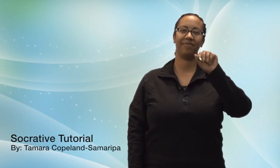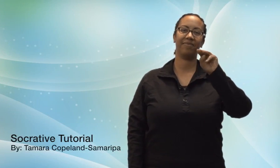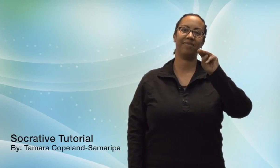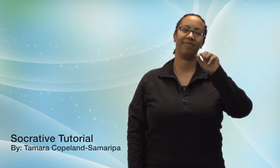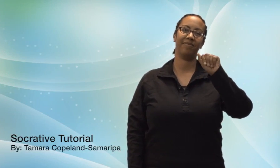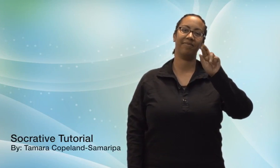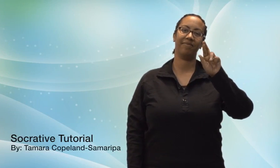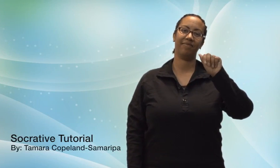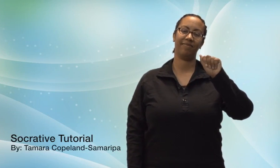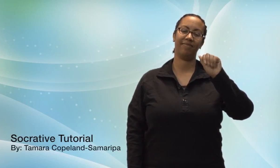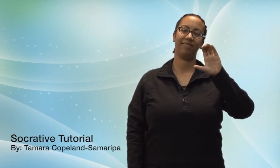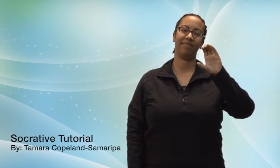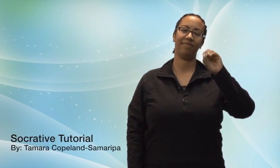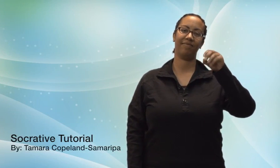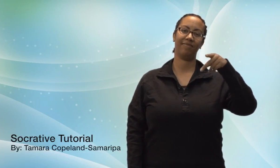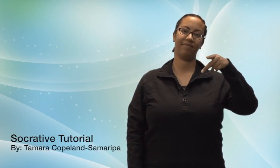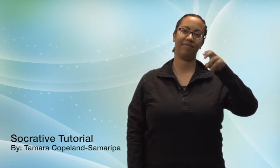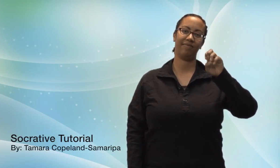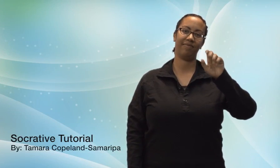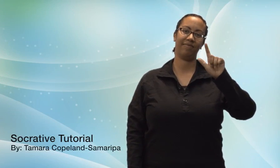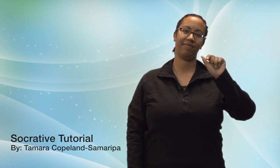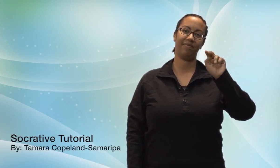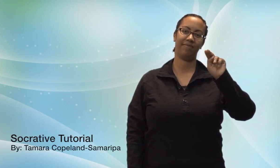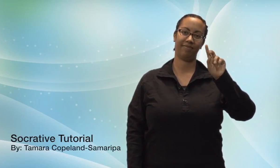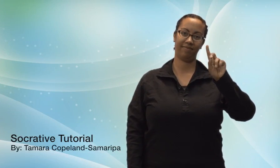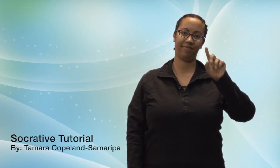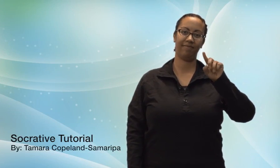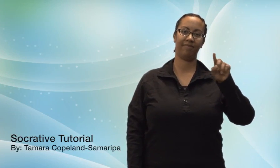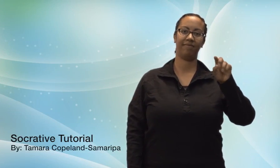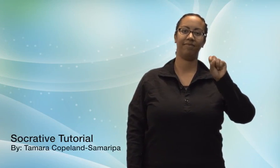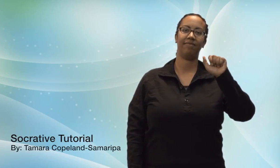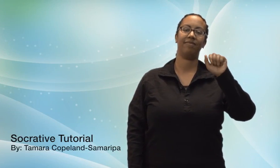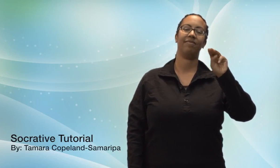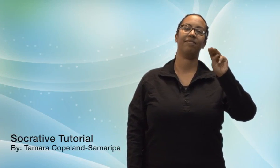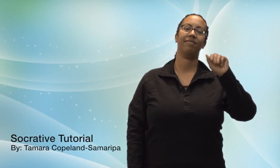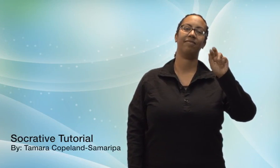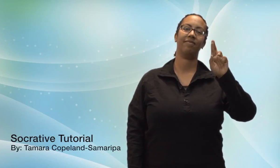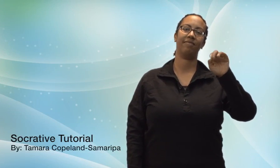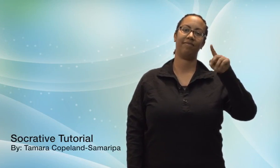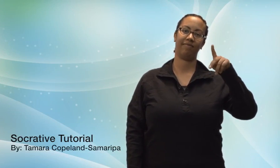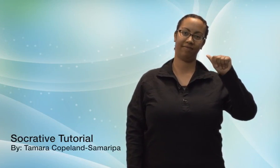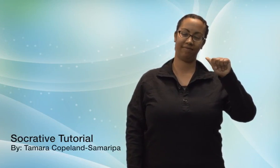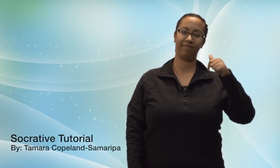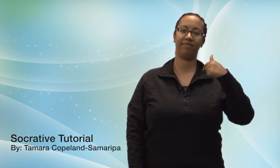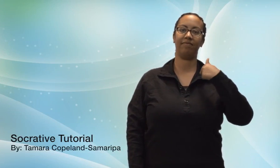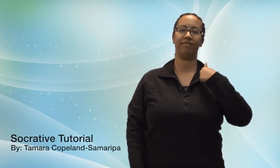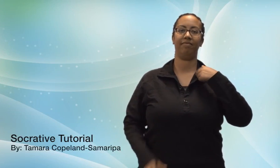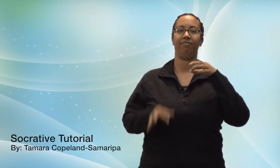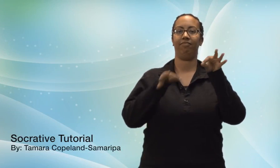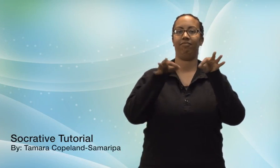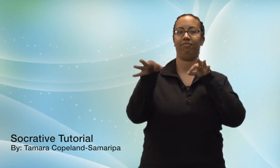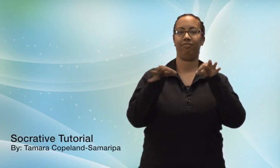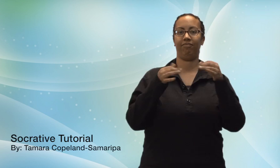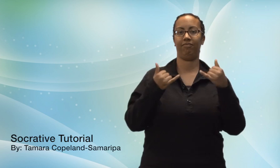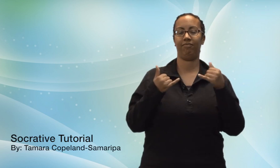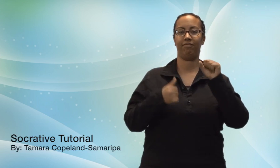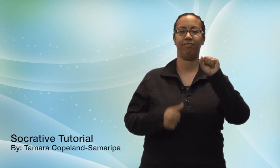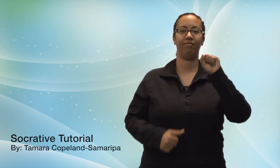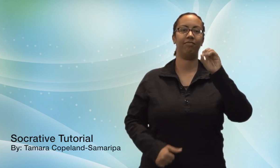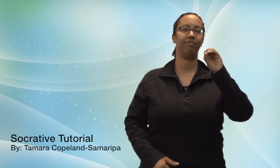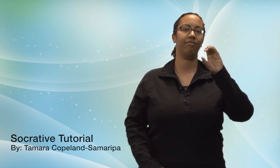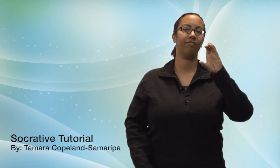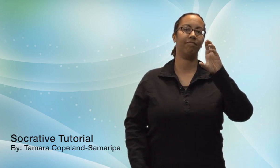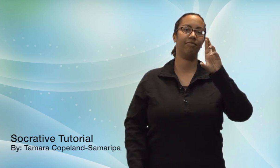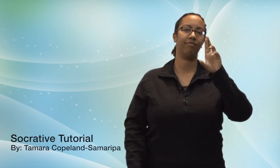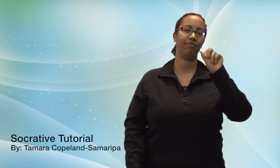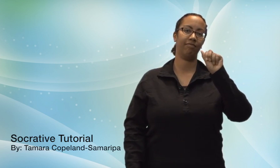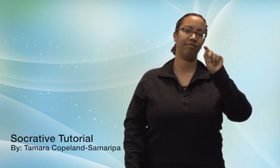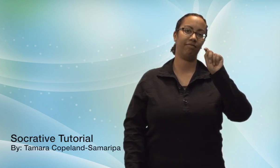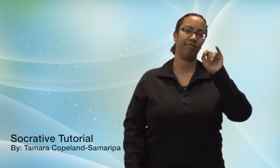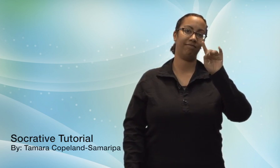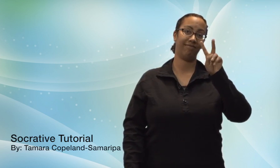I'm Tamara Copeland-Samaripa, and I'm here today to explain SOCRATIVE.